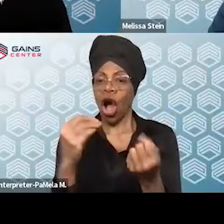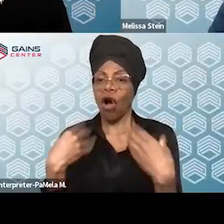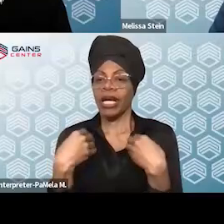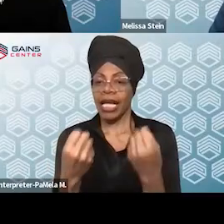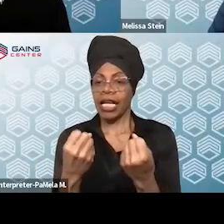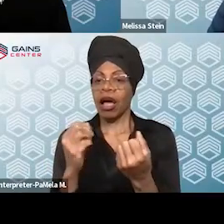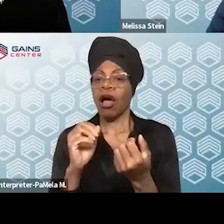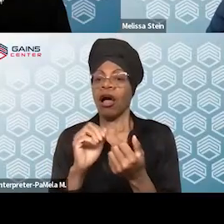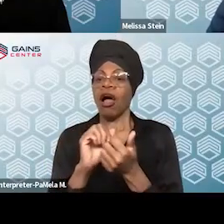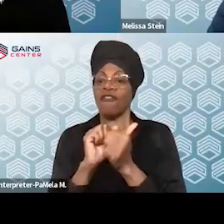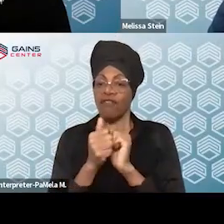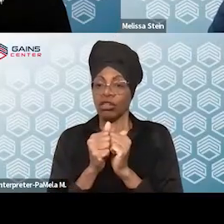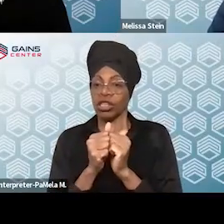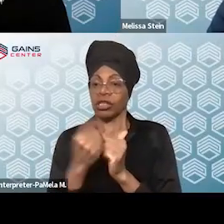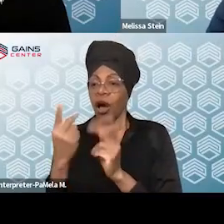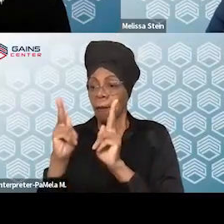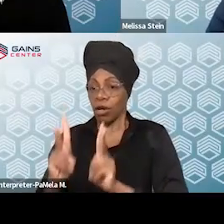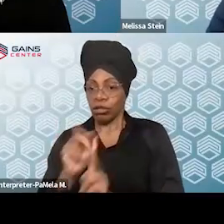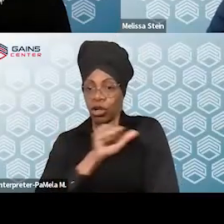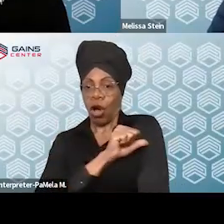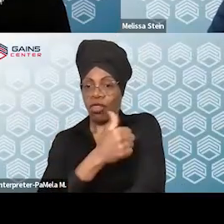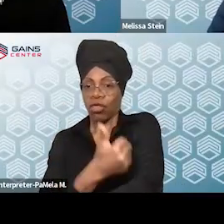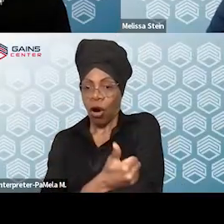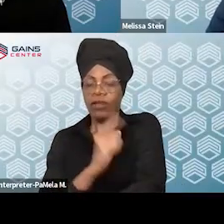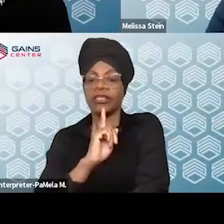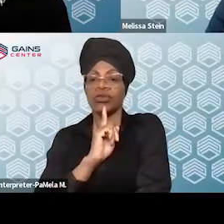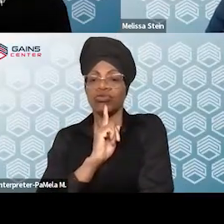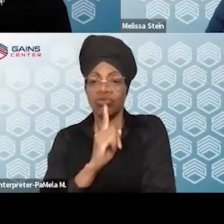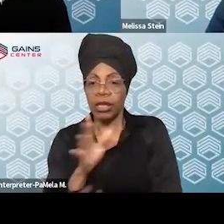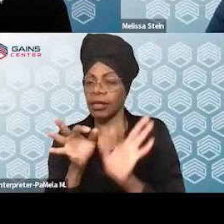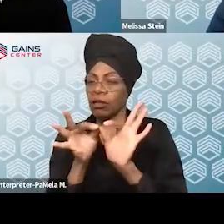It is critical that we know who has trauma